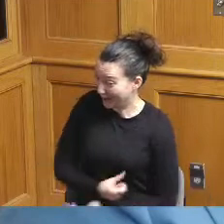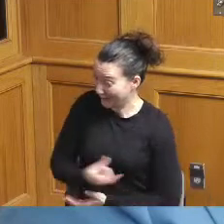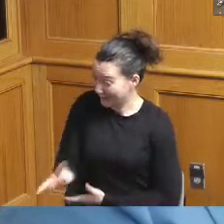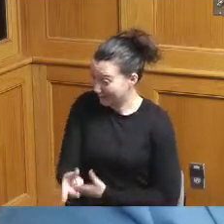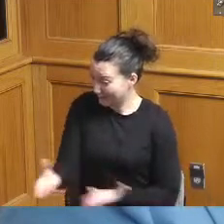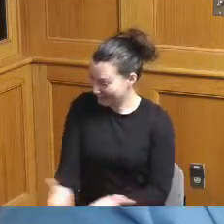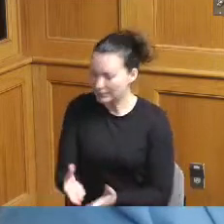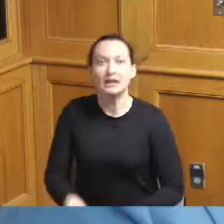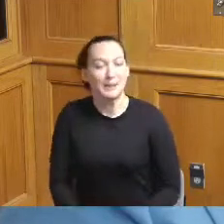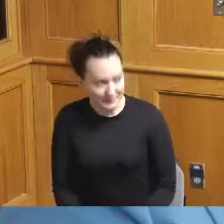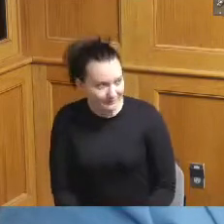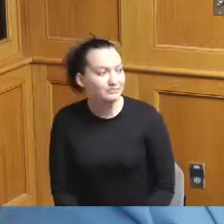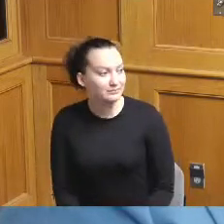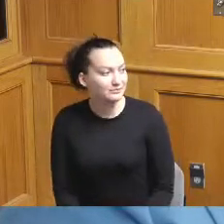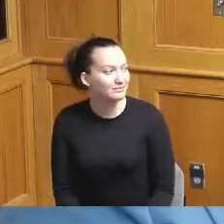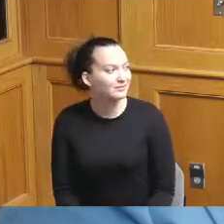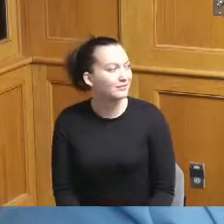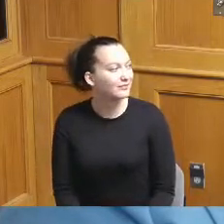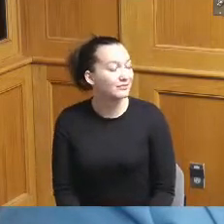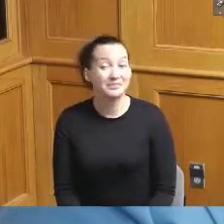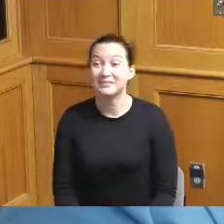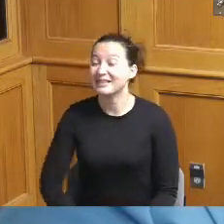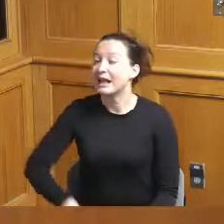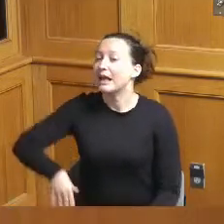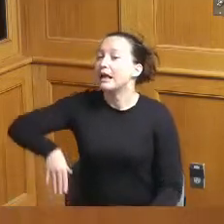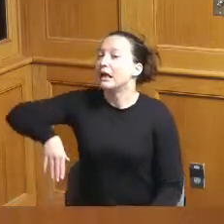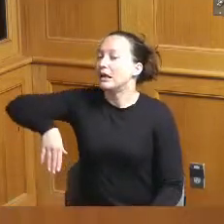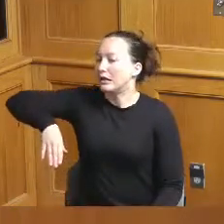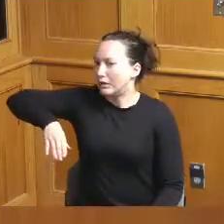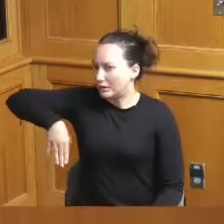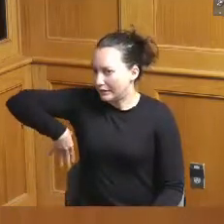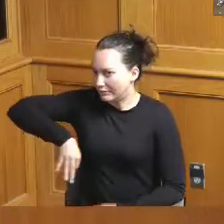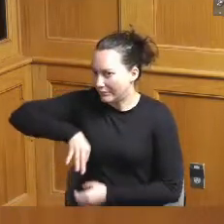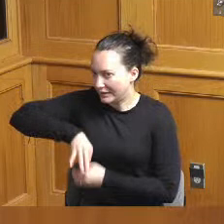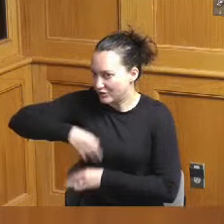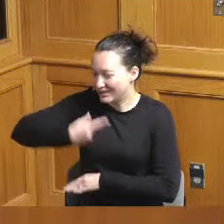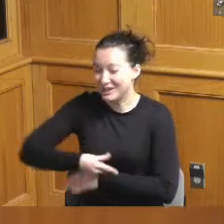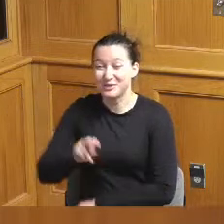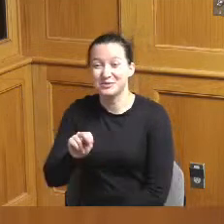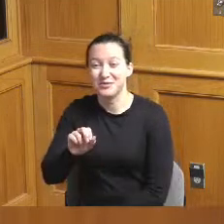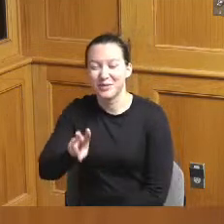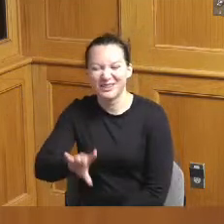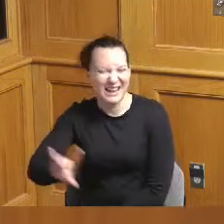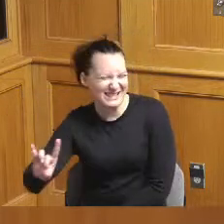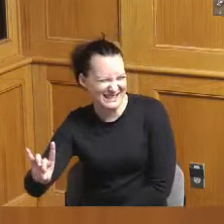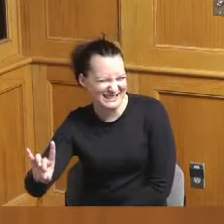are here yeah we have a late Election Day this year election day is on November 8th the last